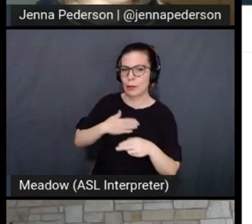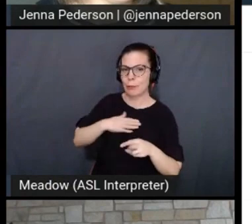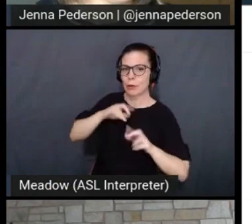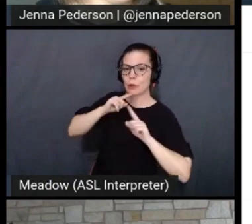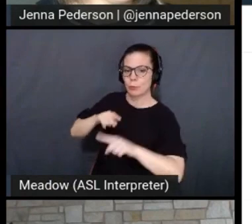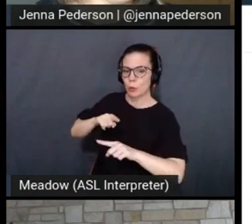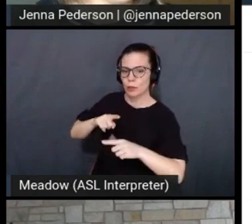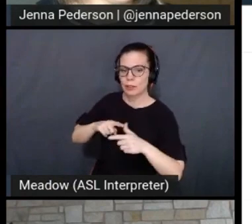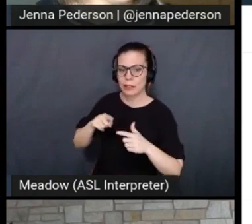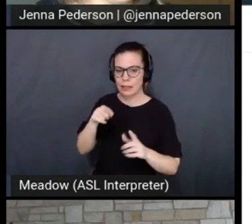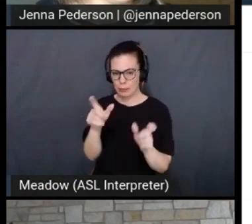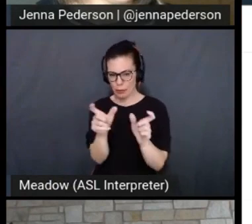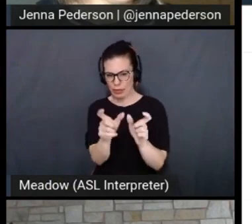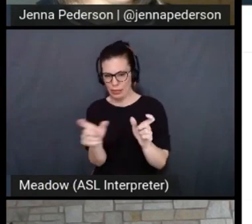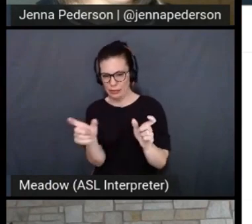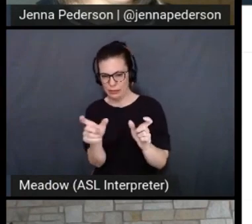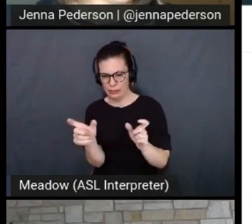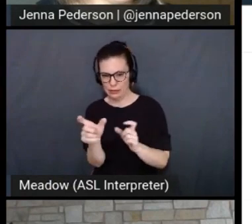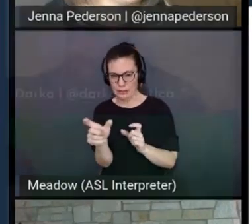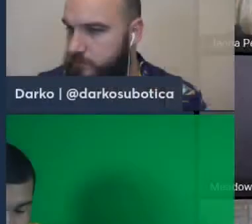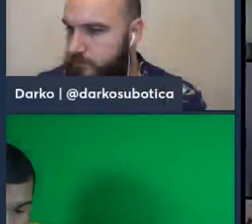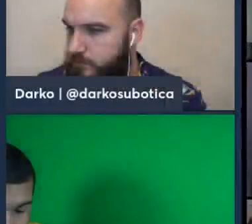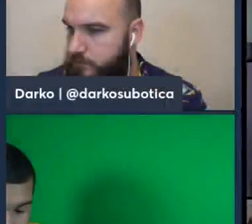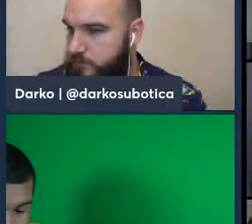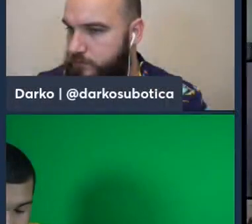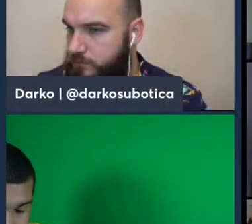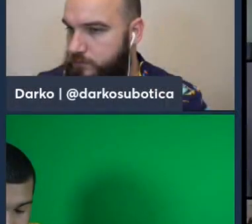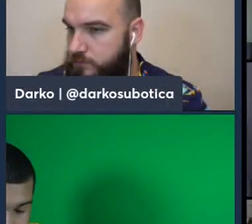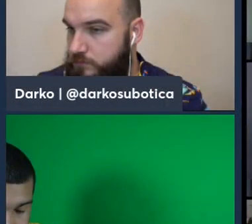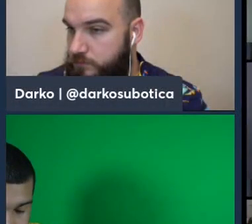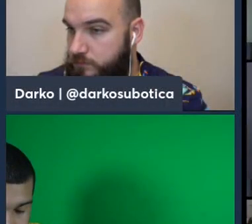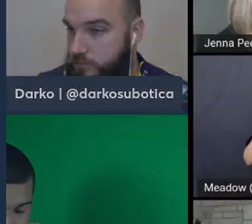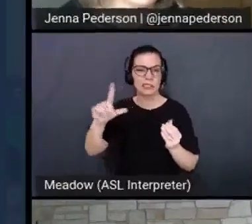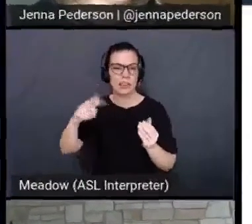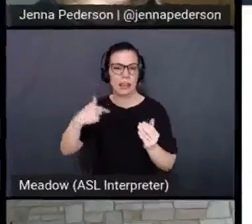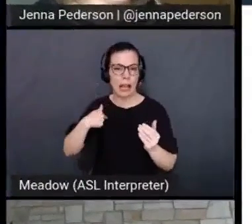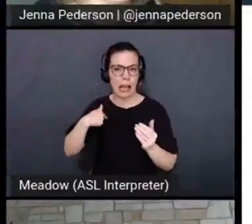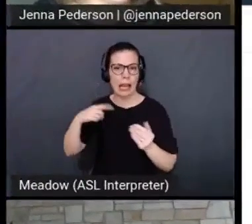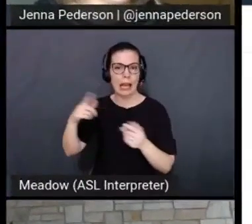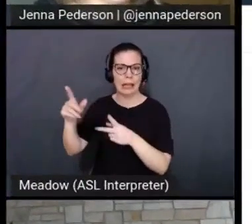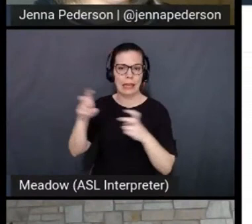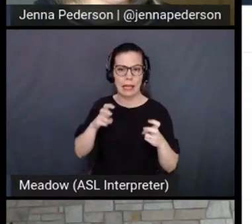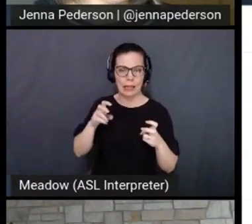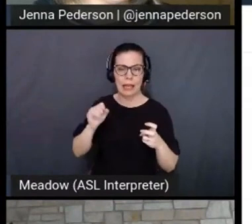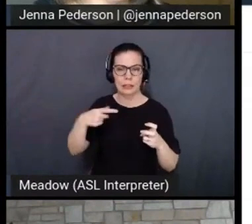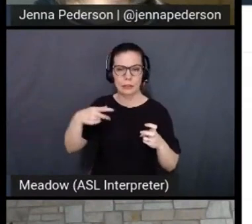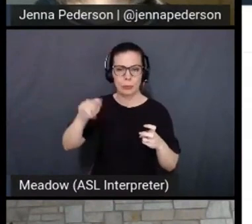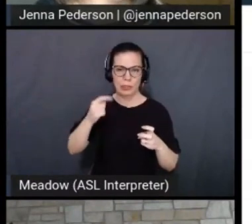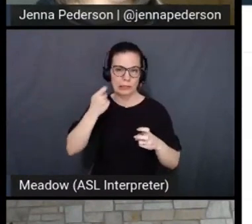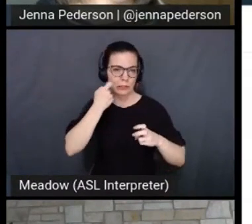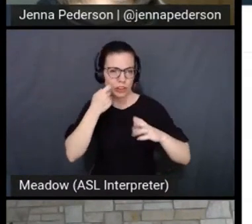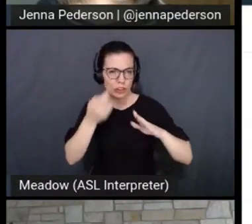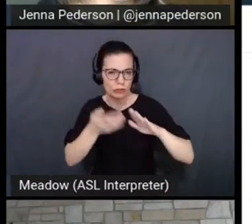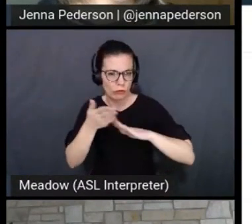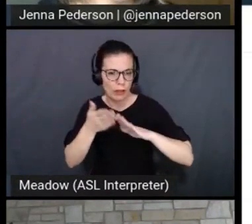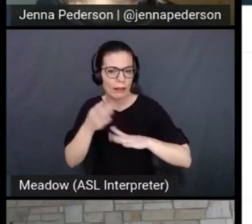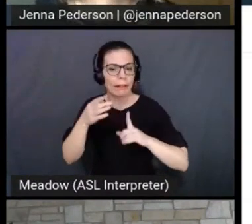which is the file that DDL that I exported, the one I just ran actually, which has the SQL Server structure.